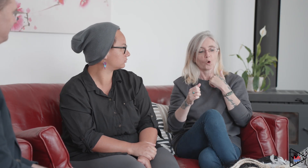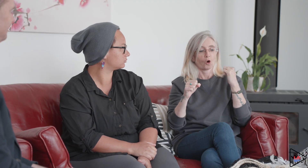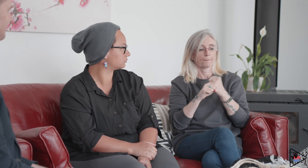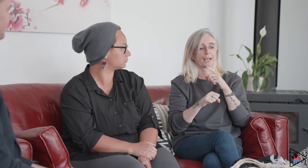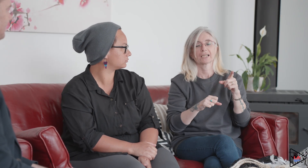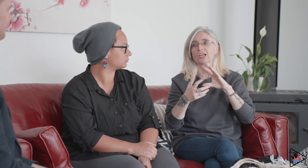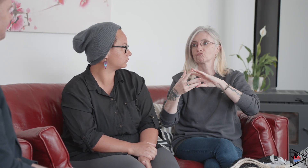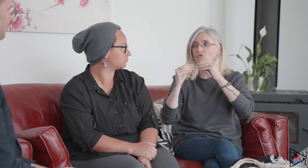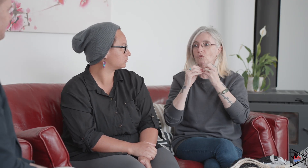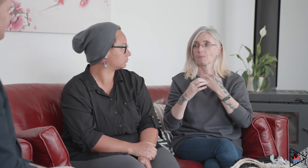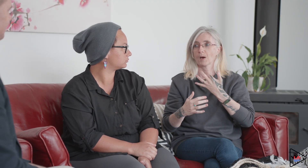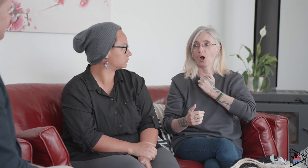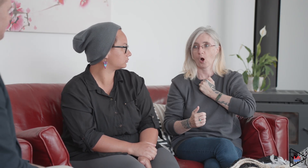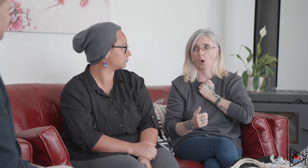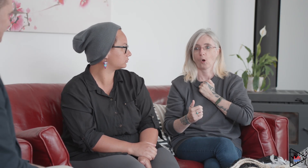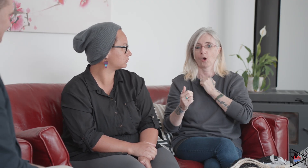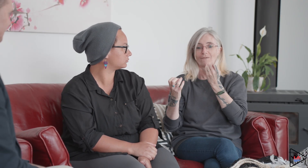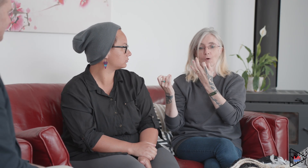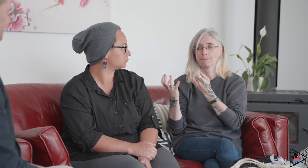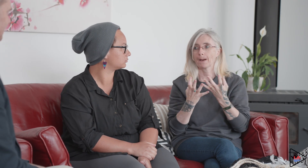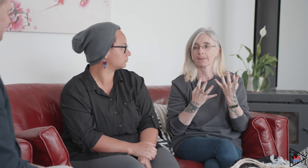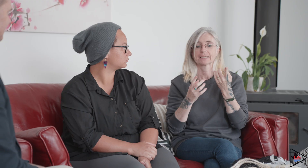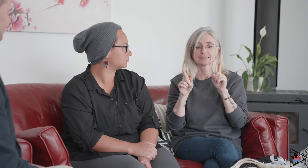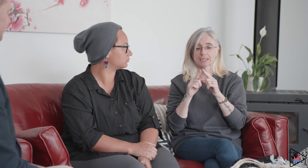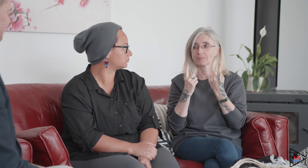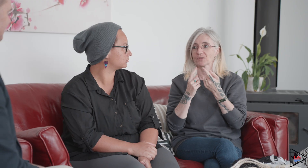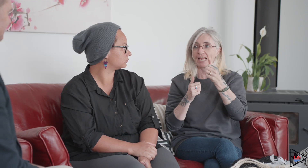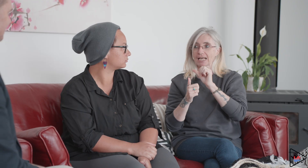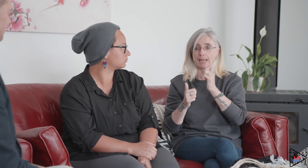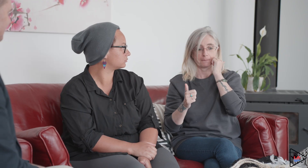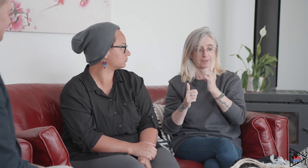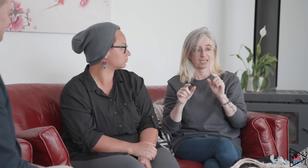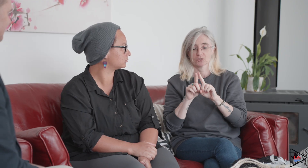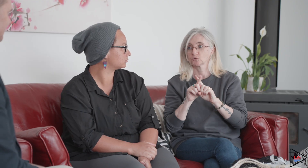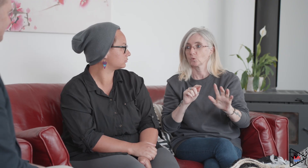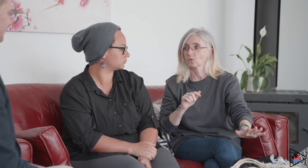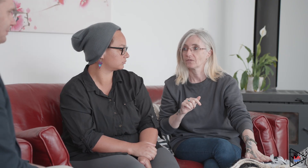Uh, this one's a bit cute really. I made this myself in preparation, and I made a black